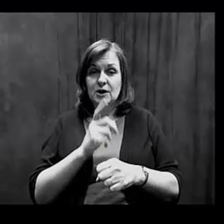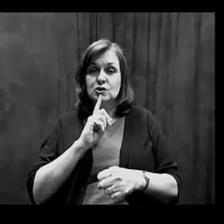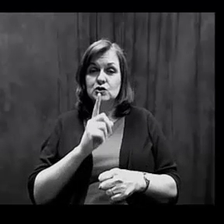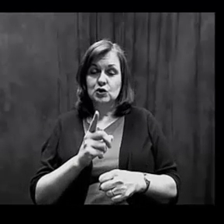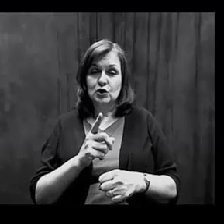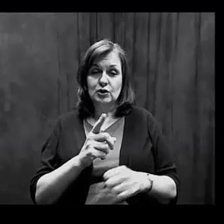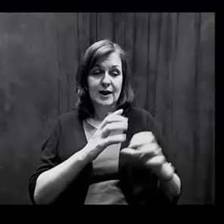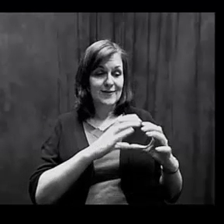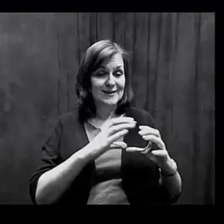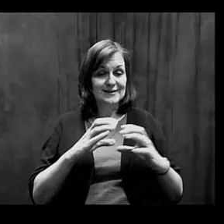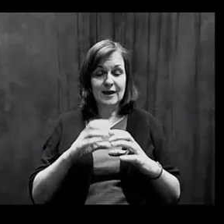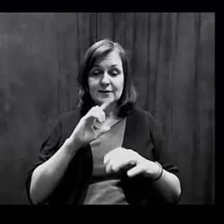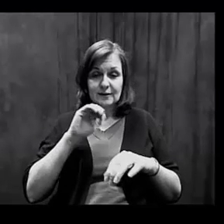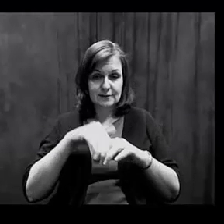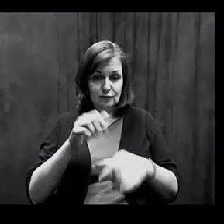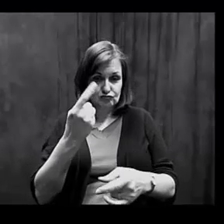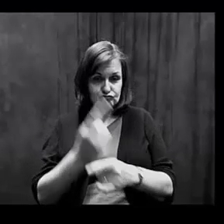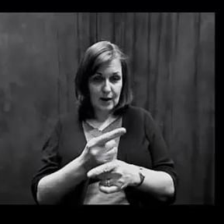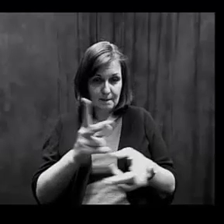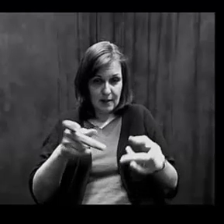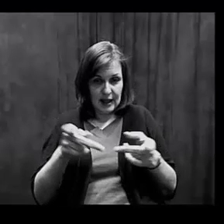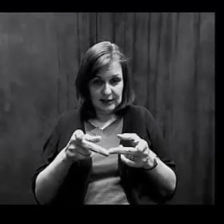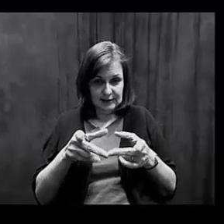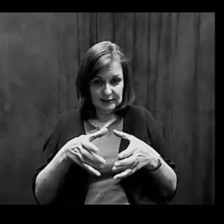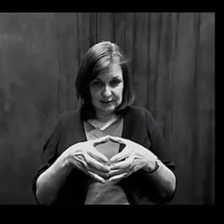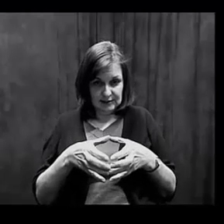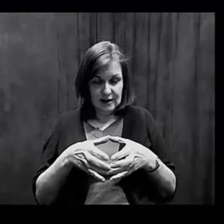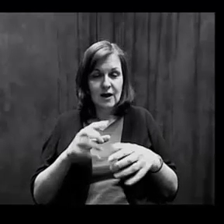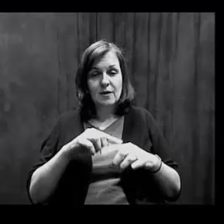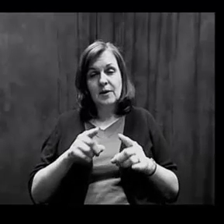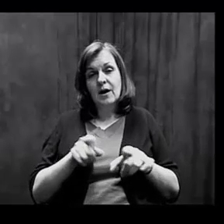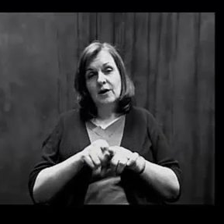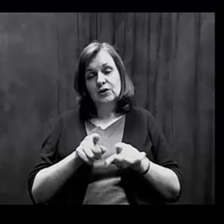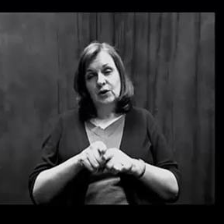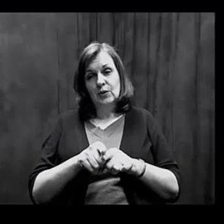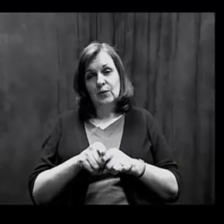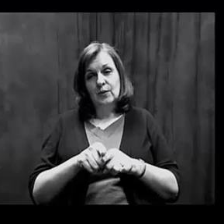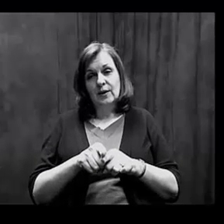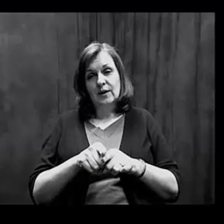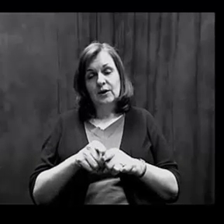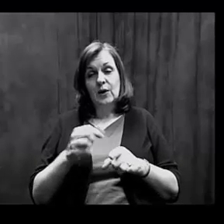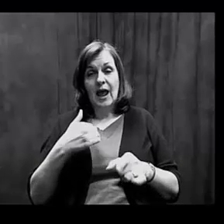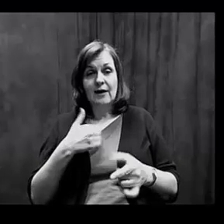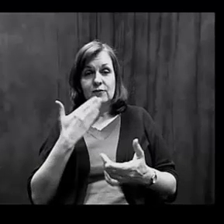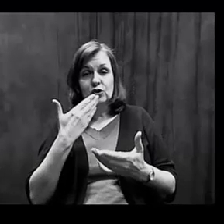not only our cells in the correct place but that we'll have good covering